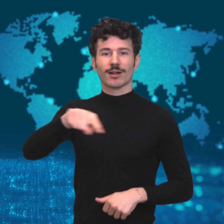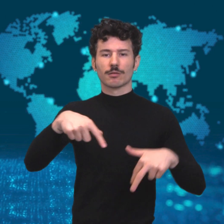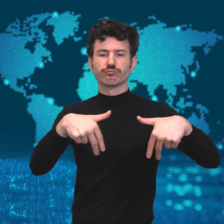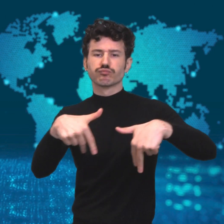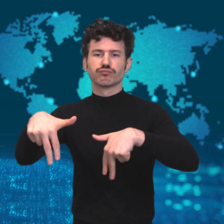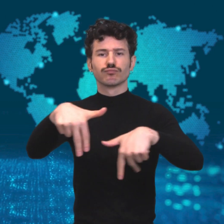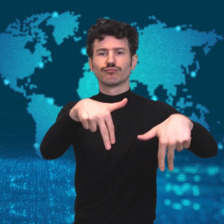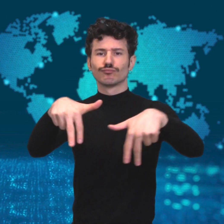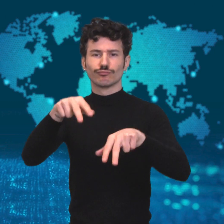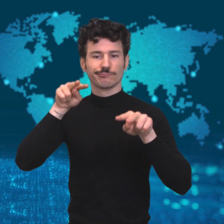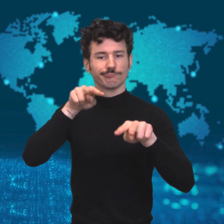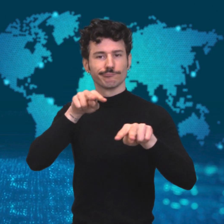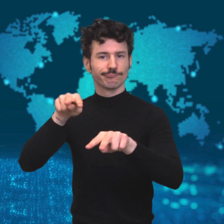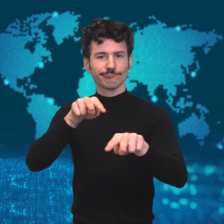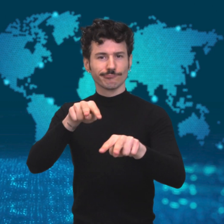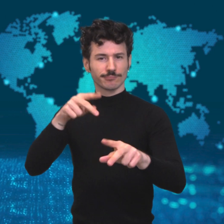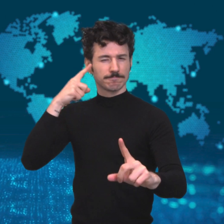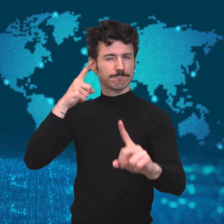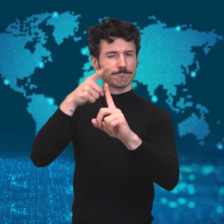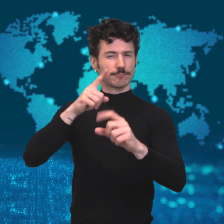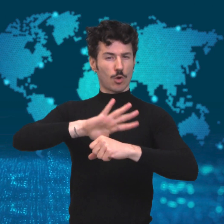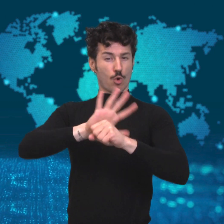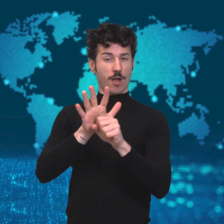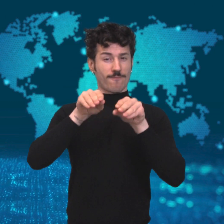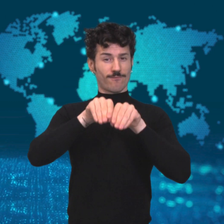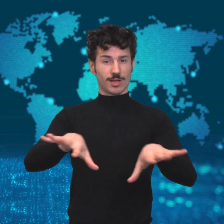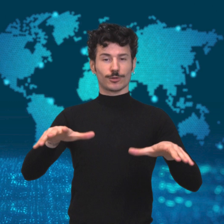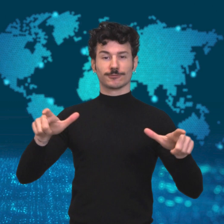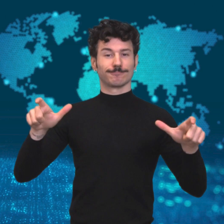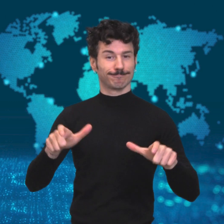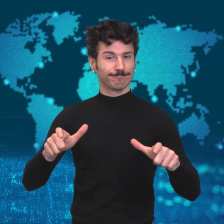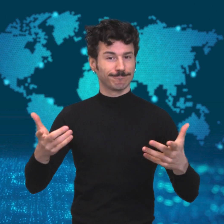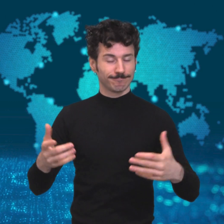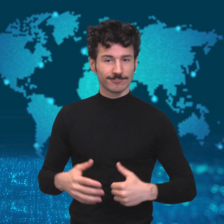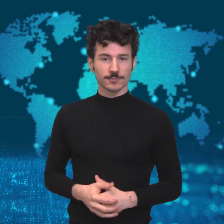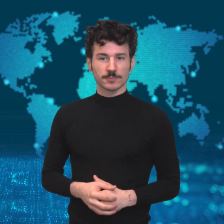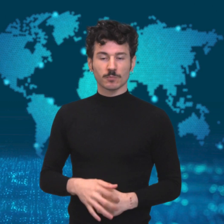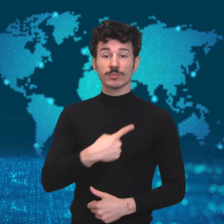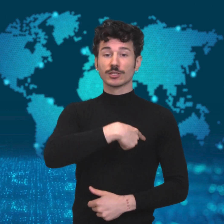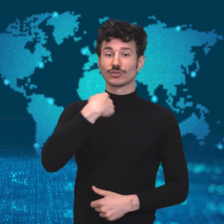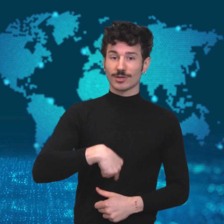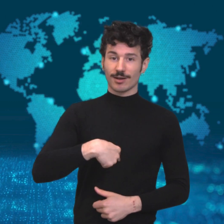Apple, to monitor people and track their whereabouts